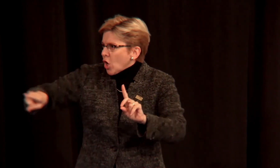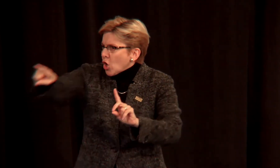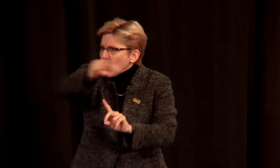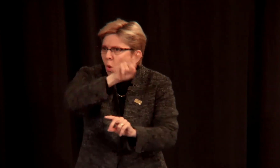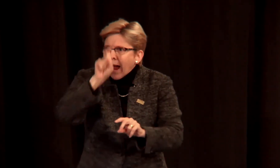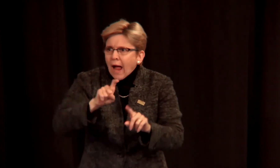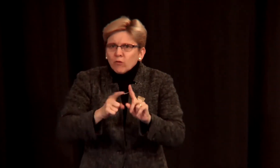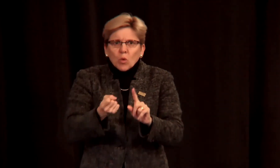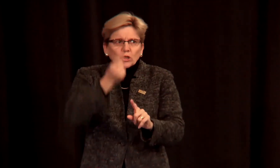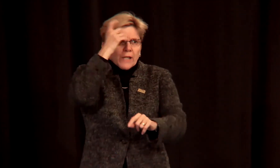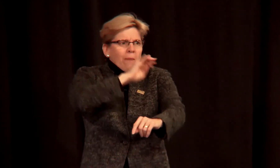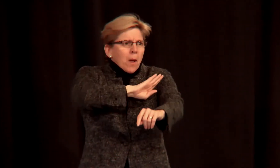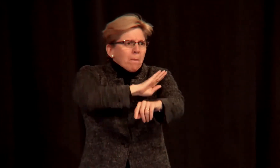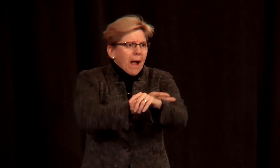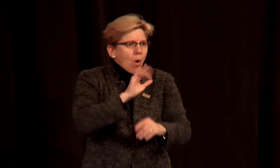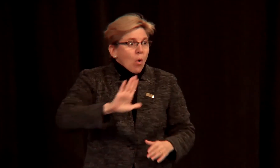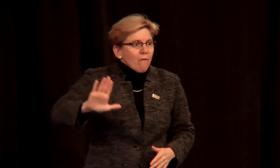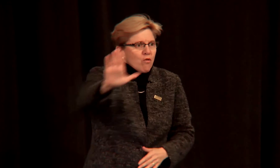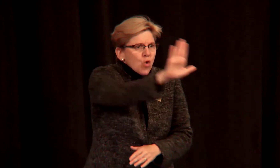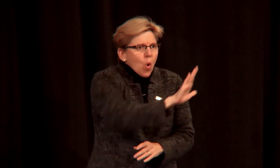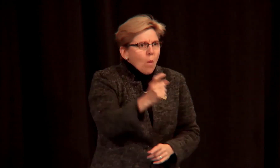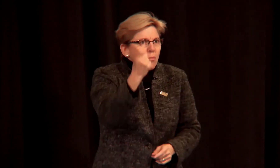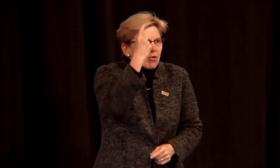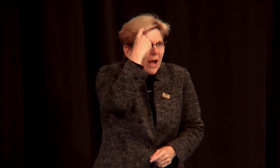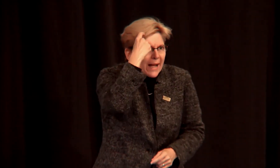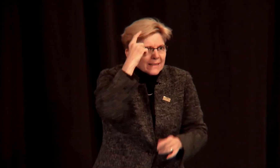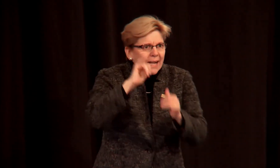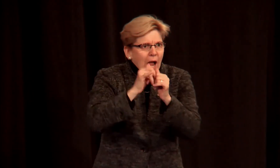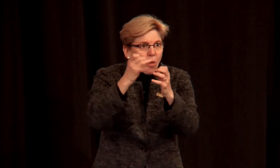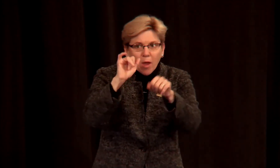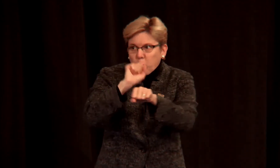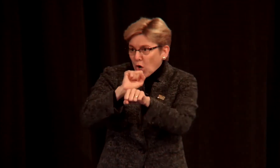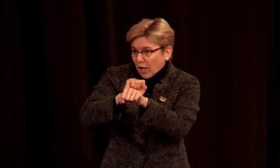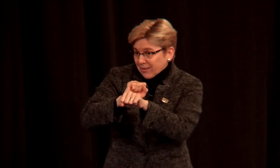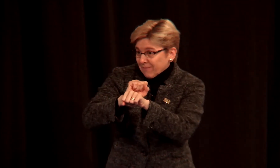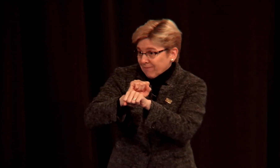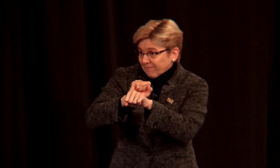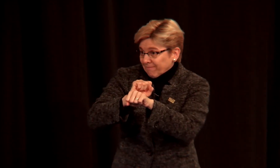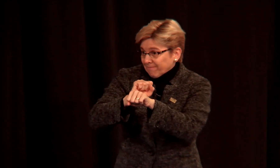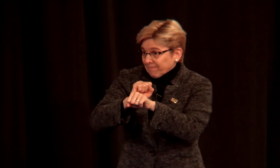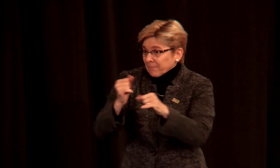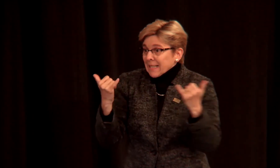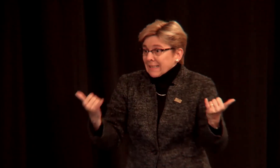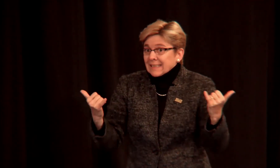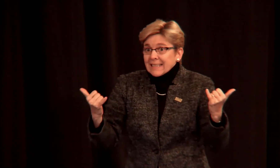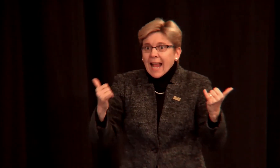You have tounderstand the power of your brain and how that works.